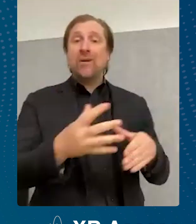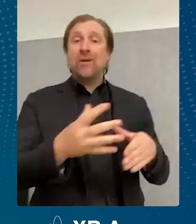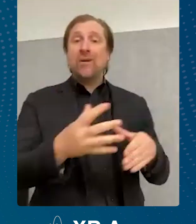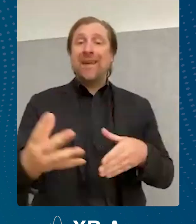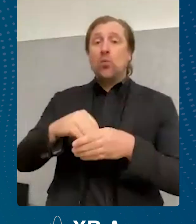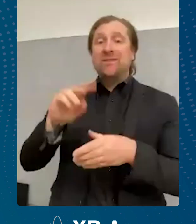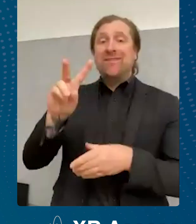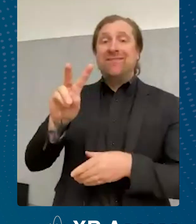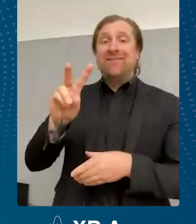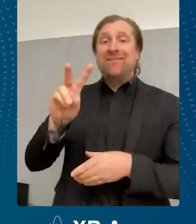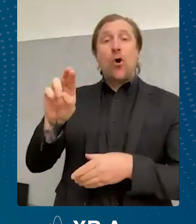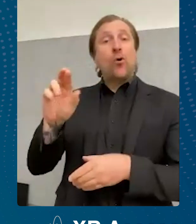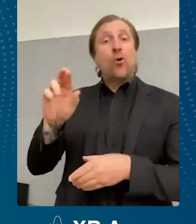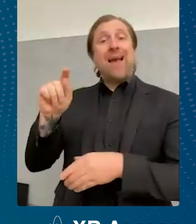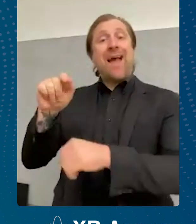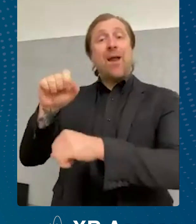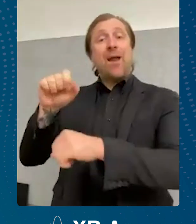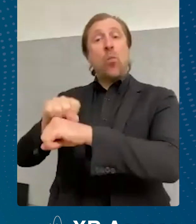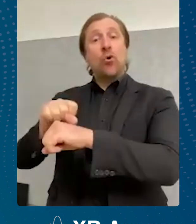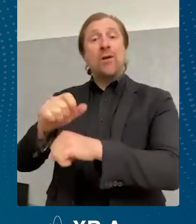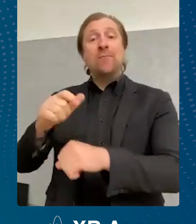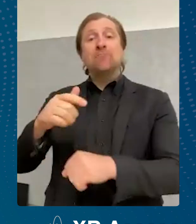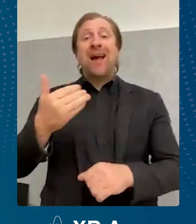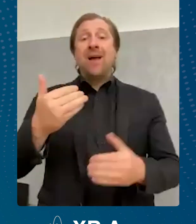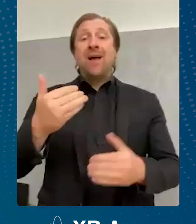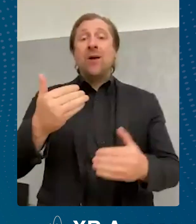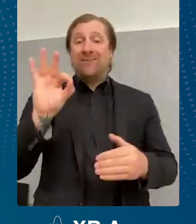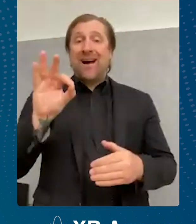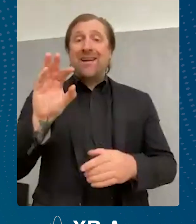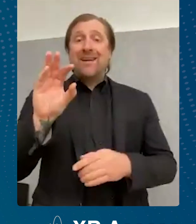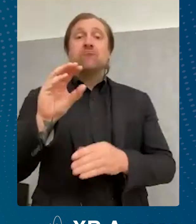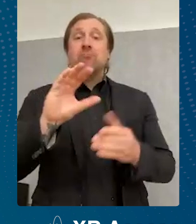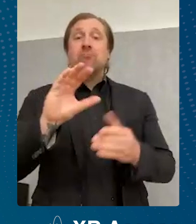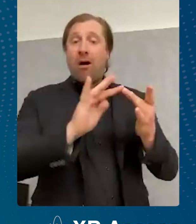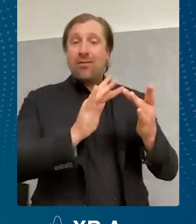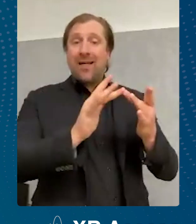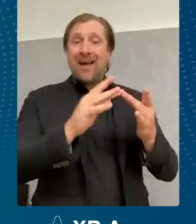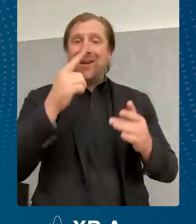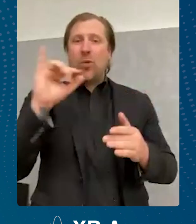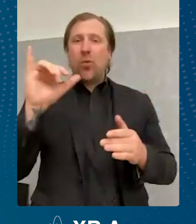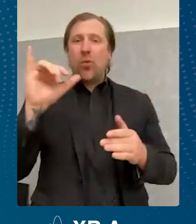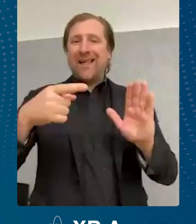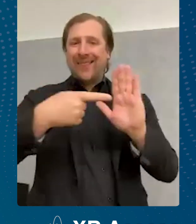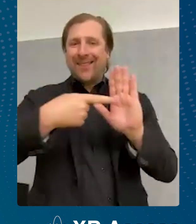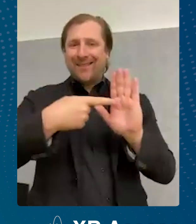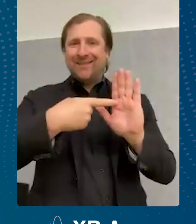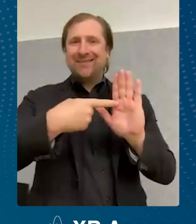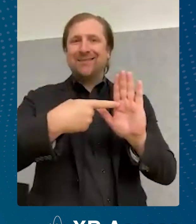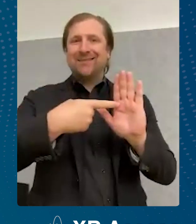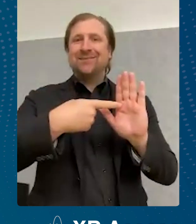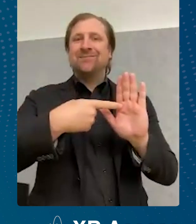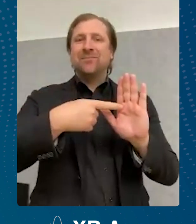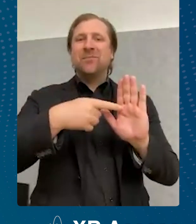You can find it online. This is roughly what it looks like, but you will find it online.